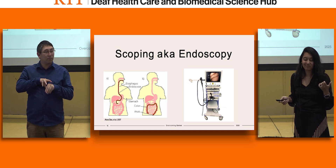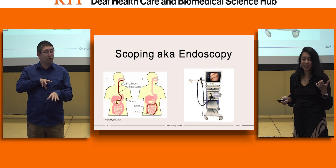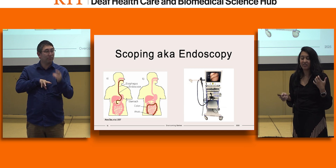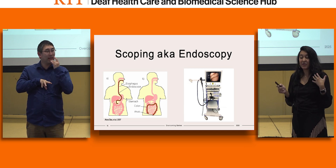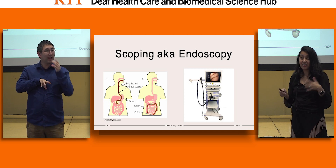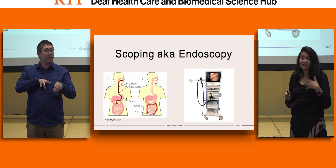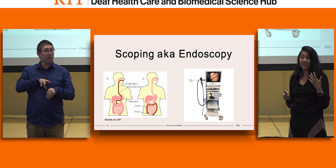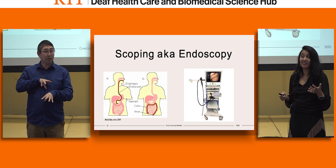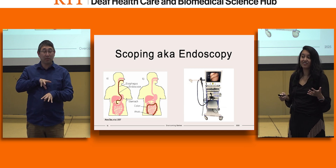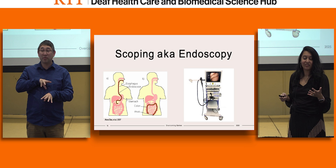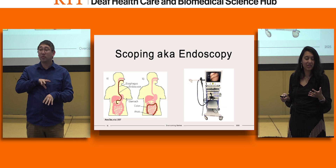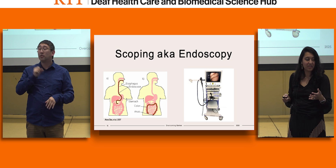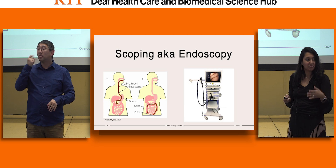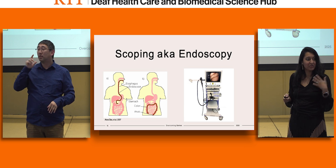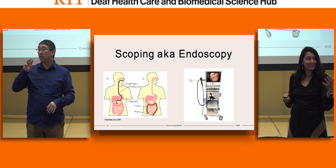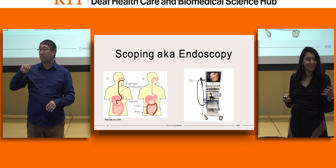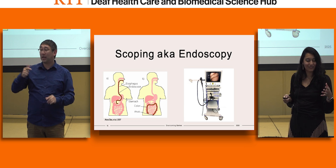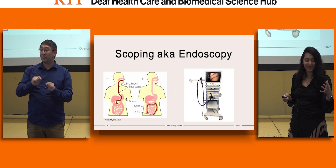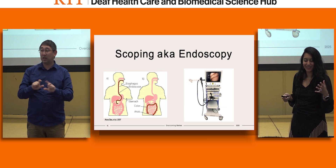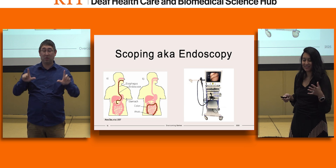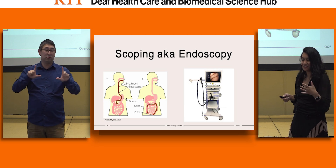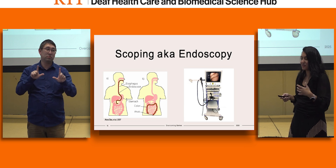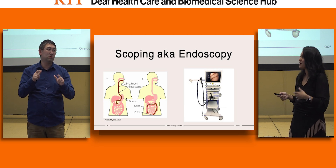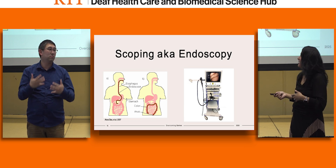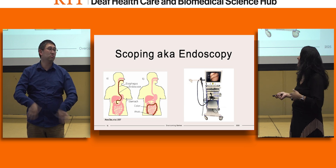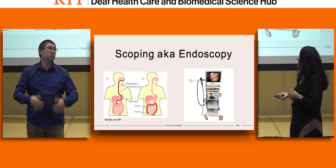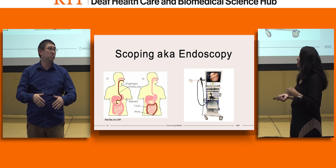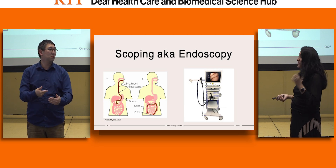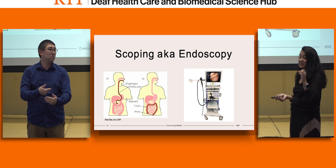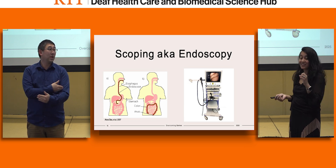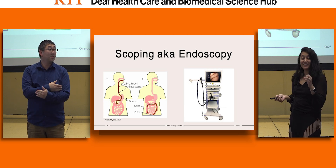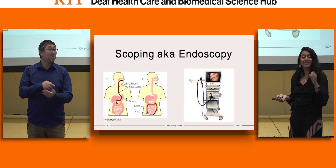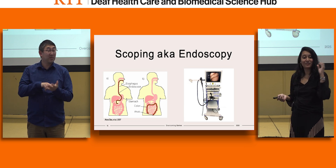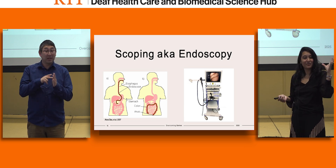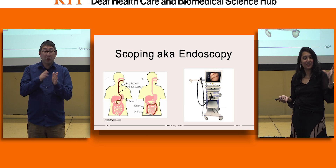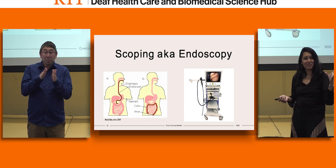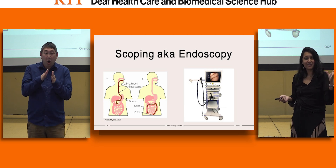And the magnification on that camera is significant, so, little things look really big,